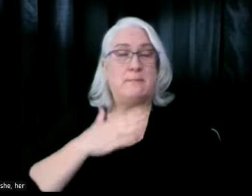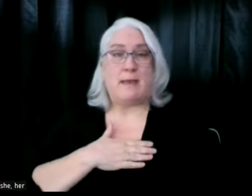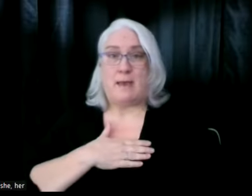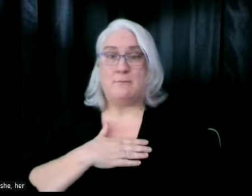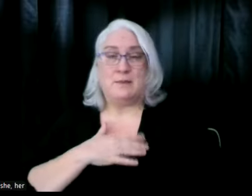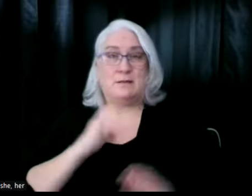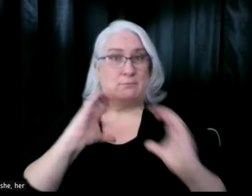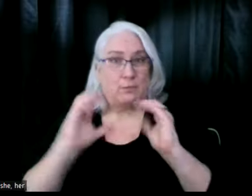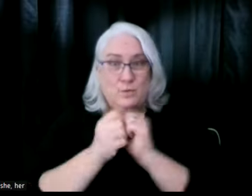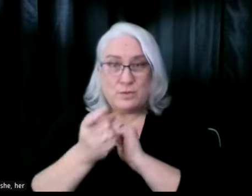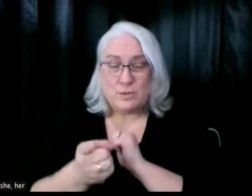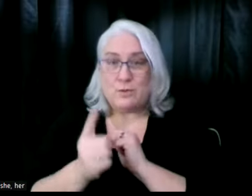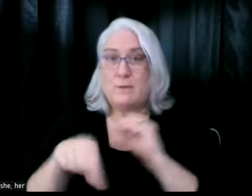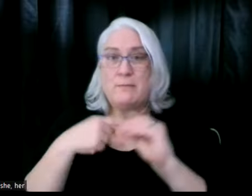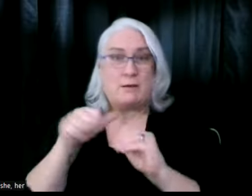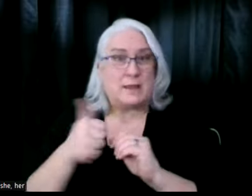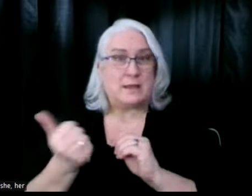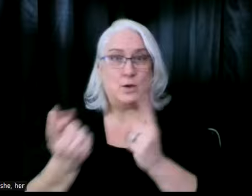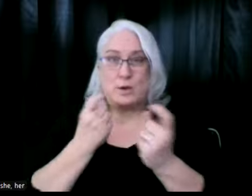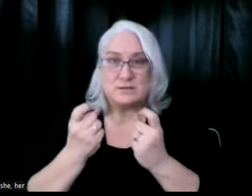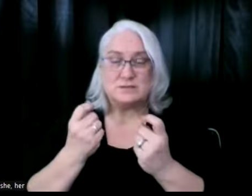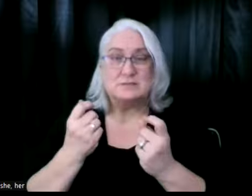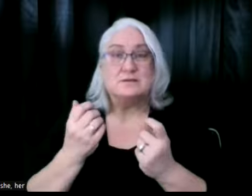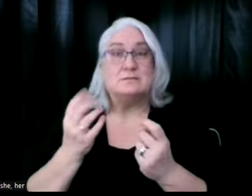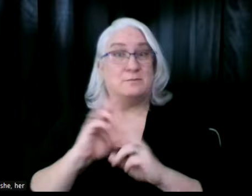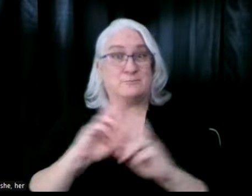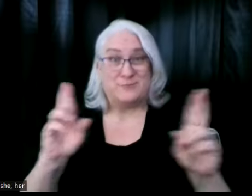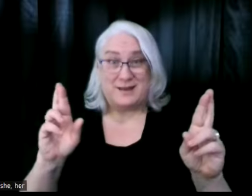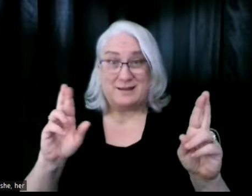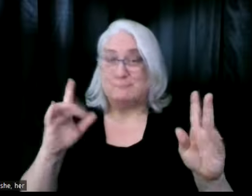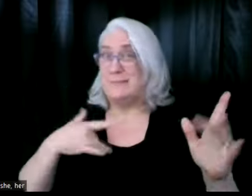I’d be happy to communicate with you about any questions you have.